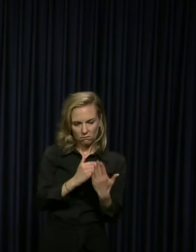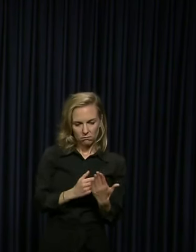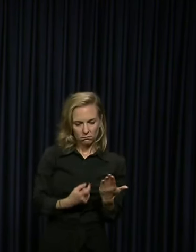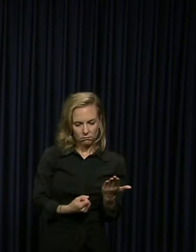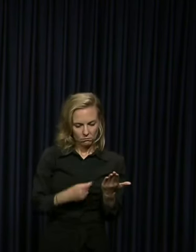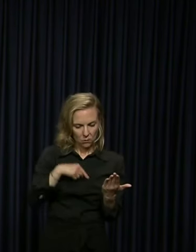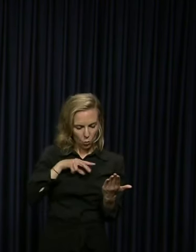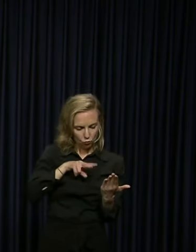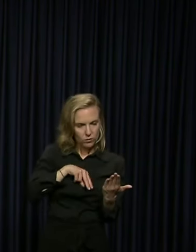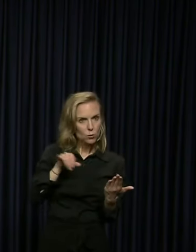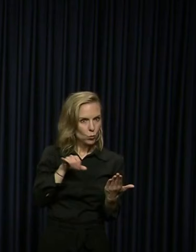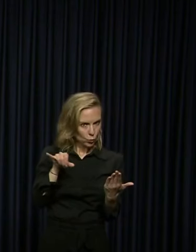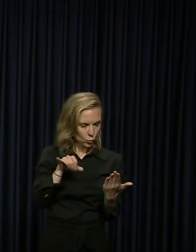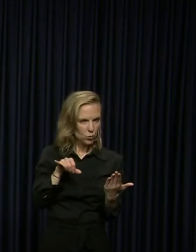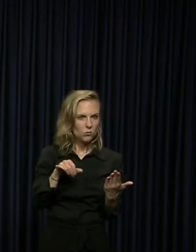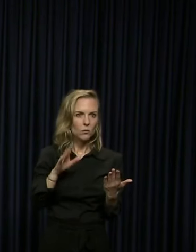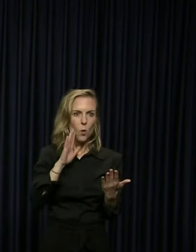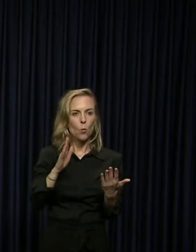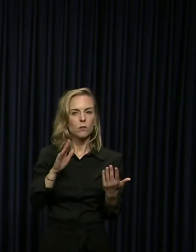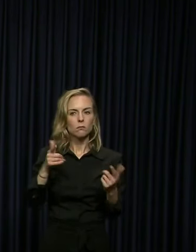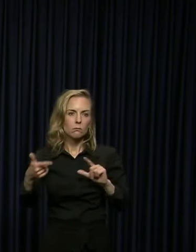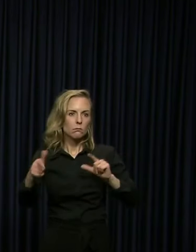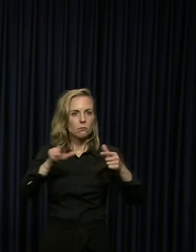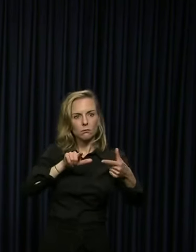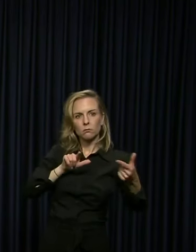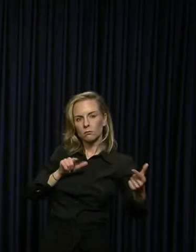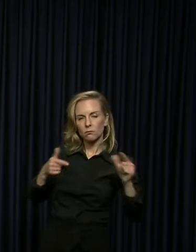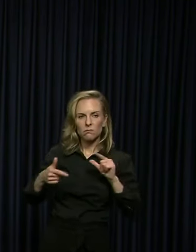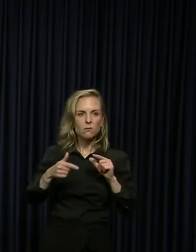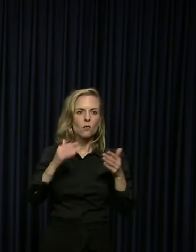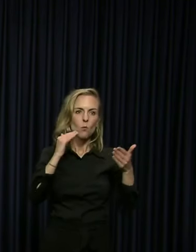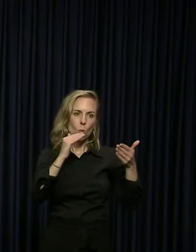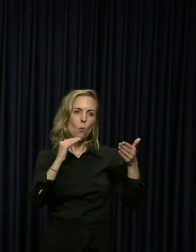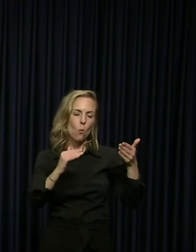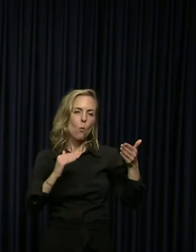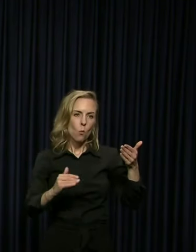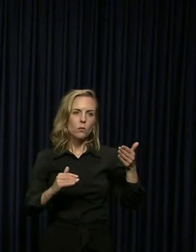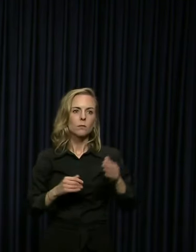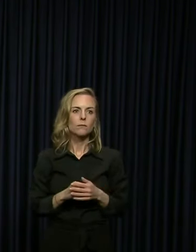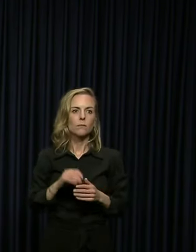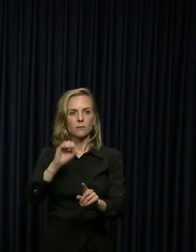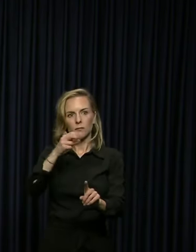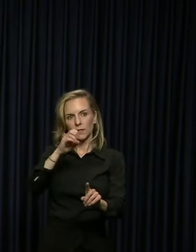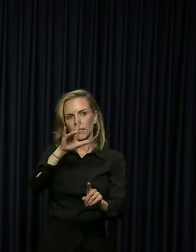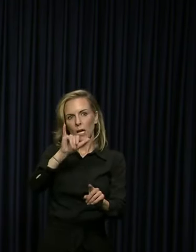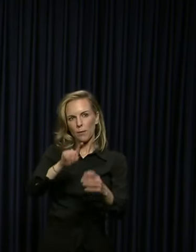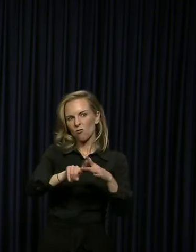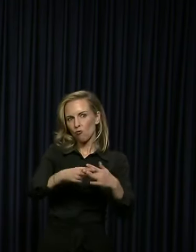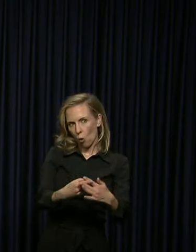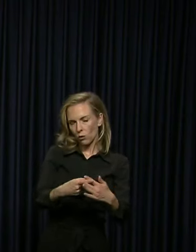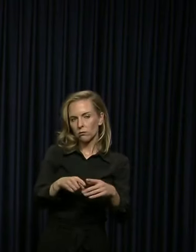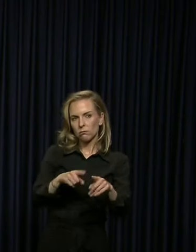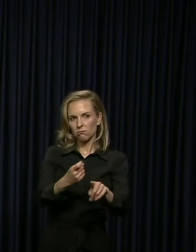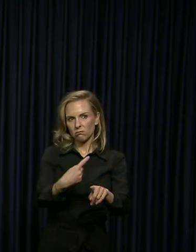SIMPLE. IT'S ABOUT MAKING SURE THAT CONTACTS FROM A DIFFERENT REGION